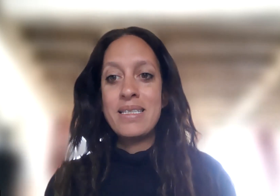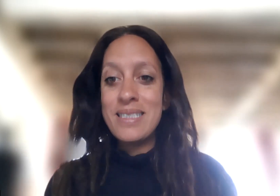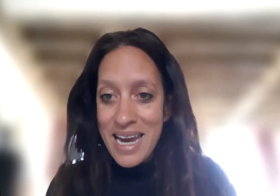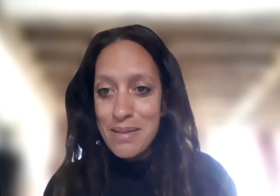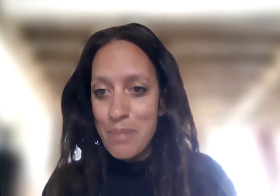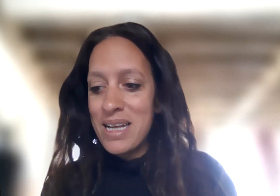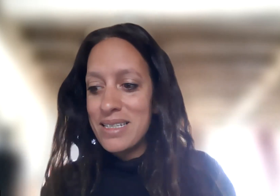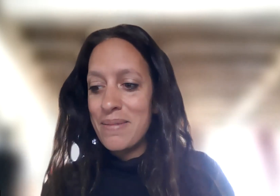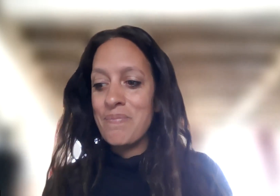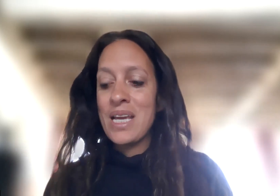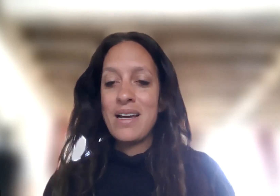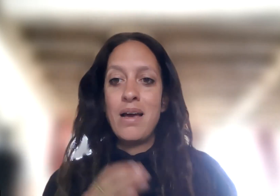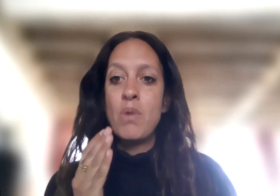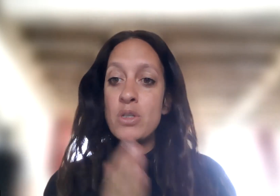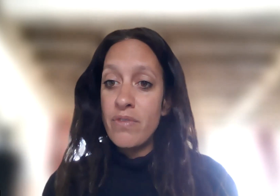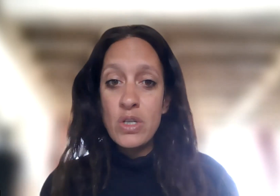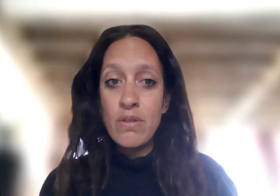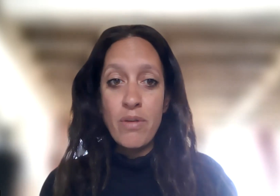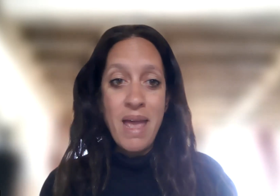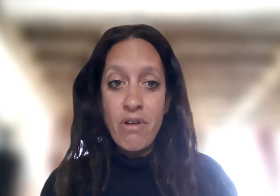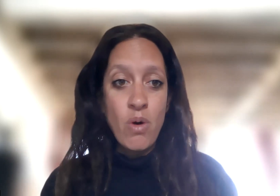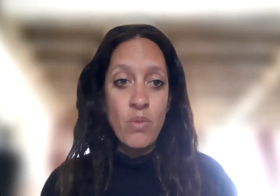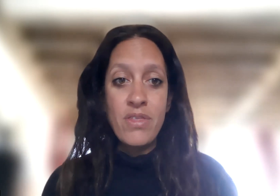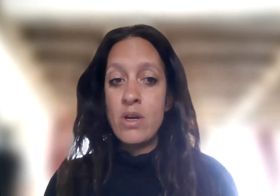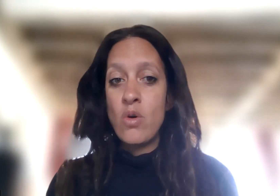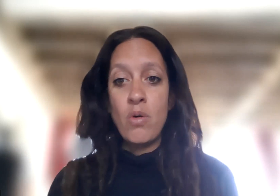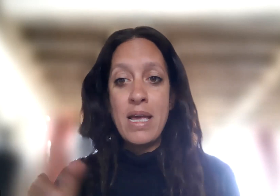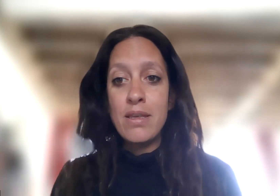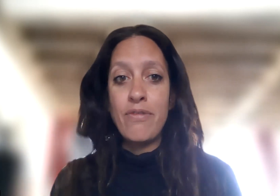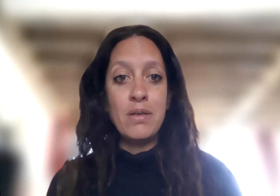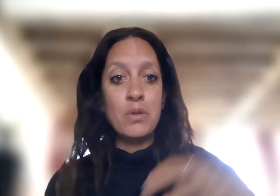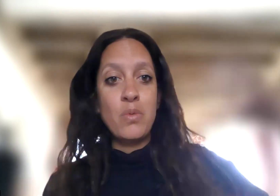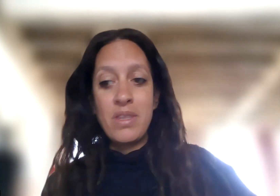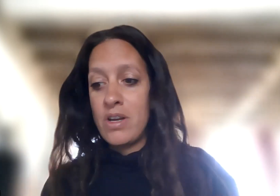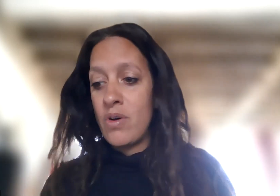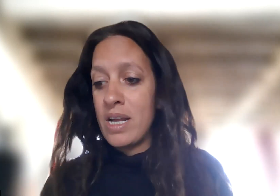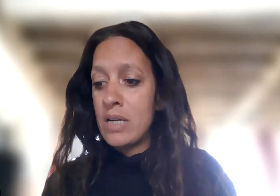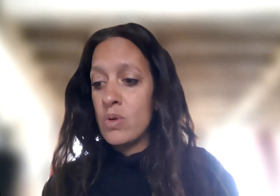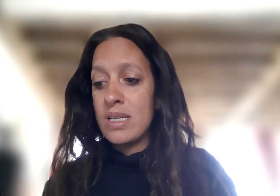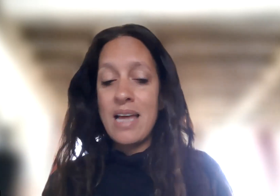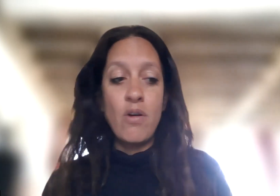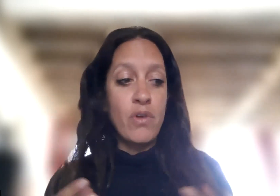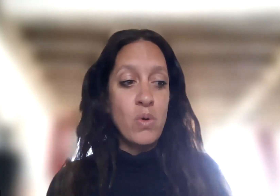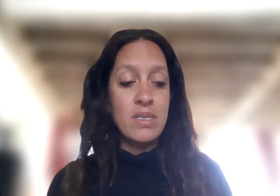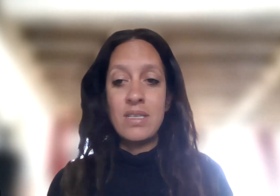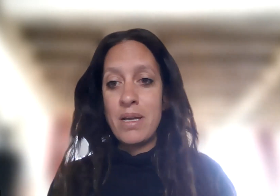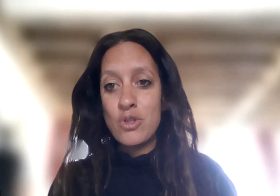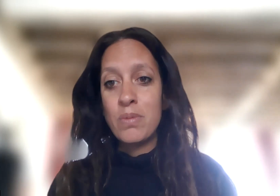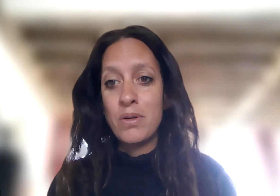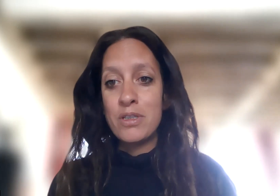it is about today. What we need to do to ensure that happens, there is action, there is constant visib